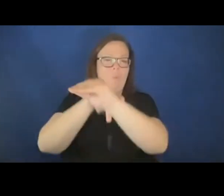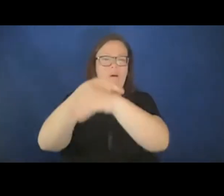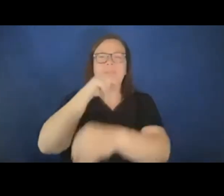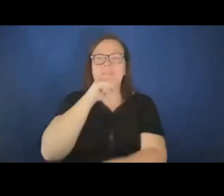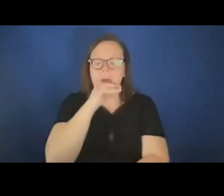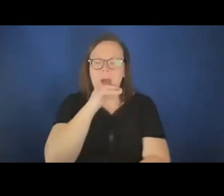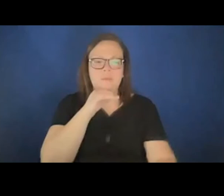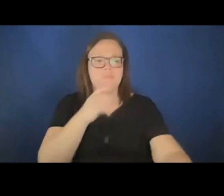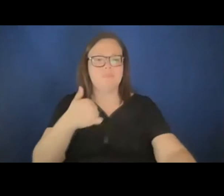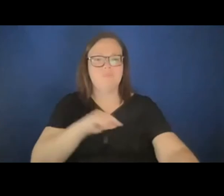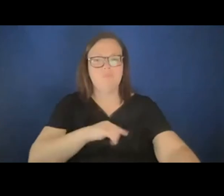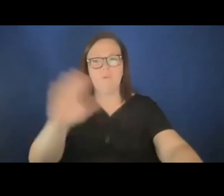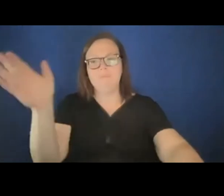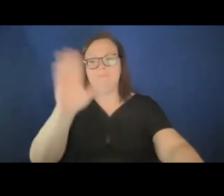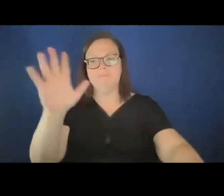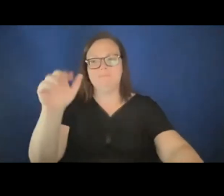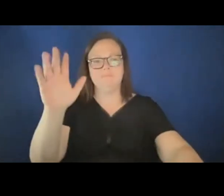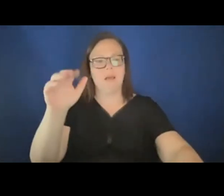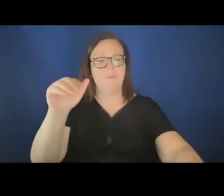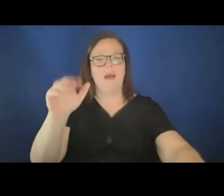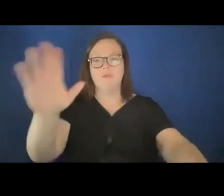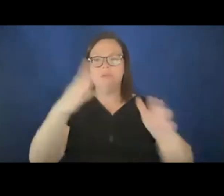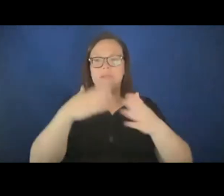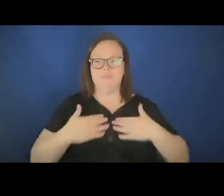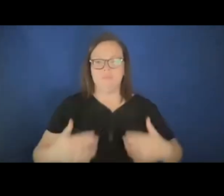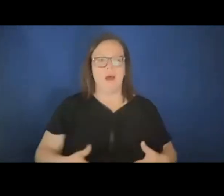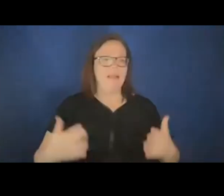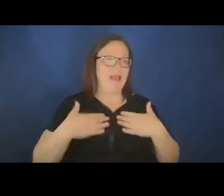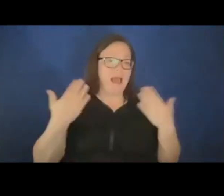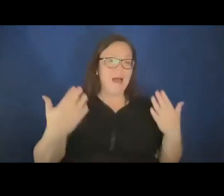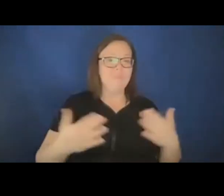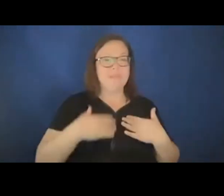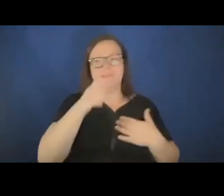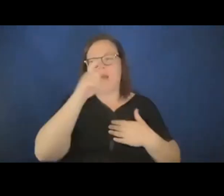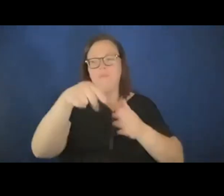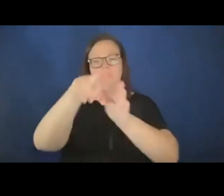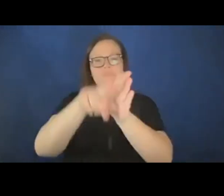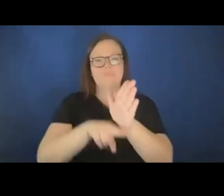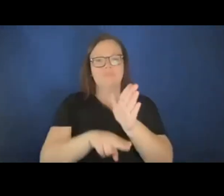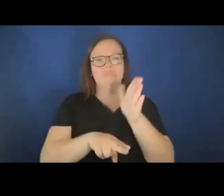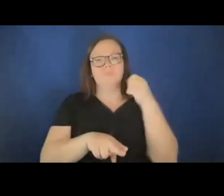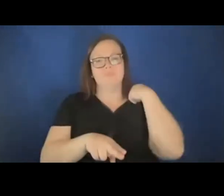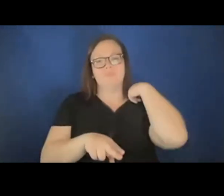we waved goodbye to his remnants happy not to have to bury him in the early hours of the day